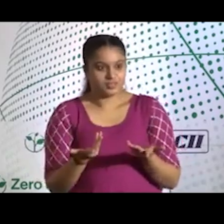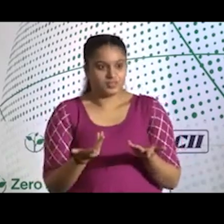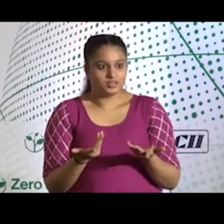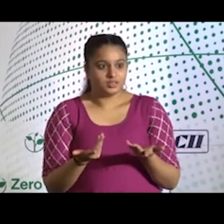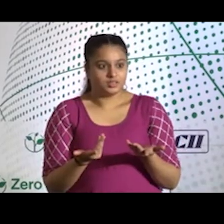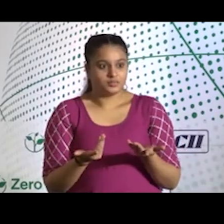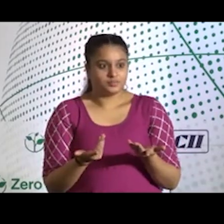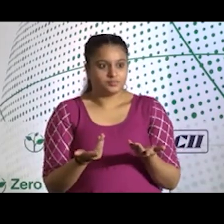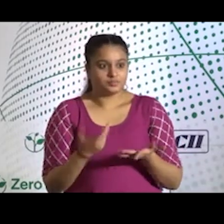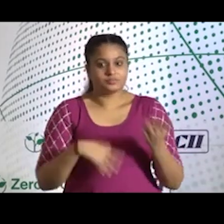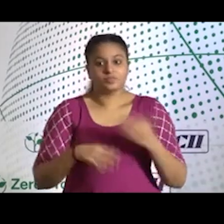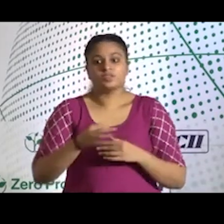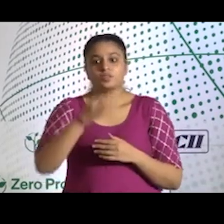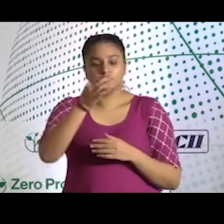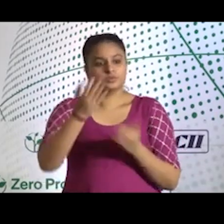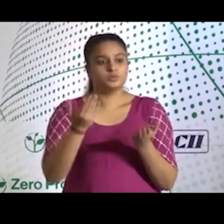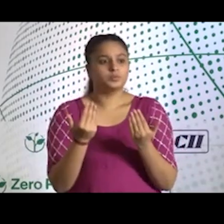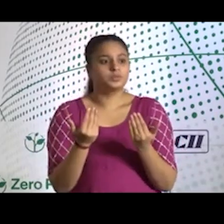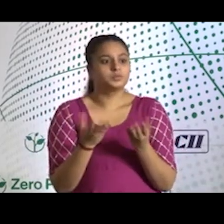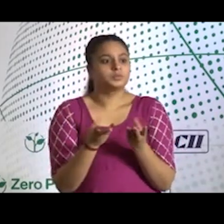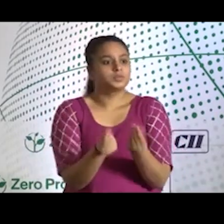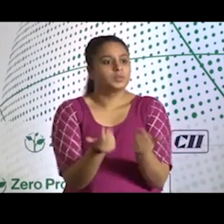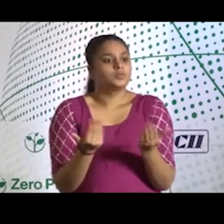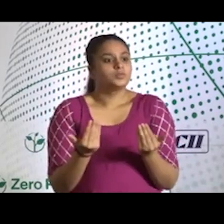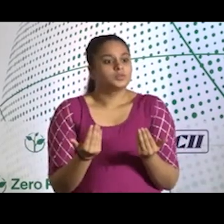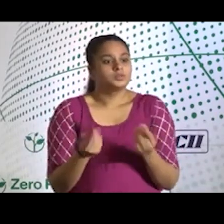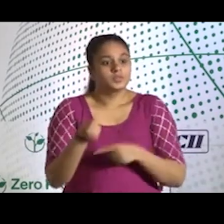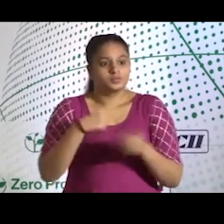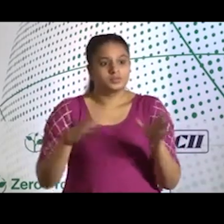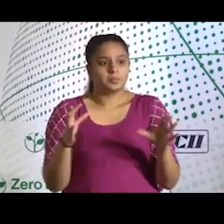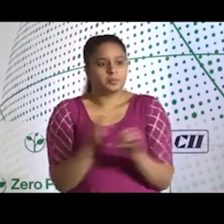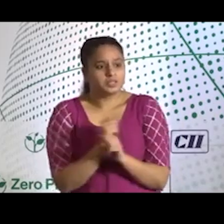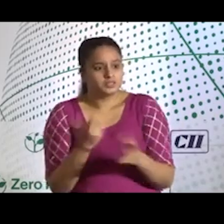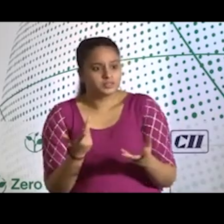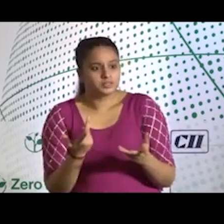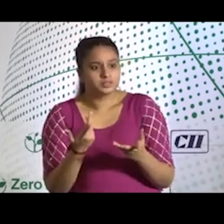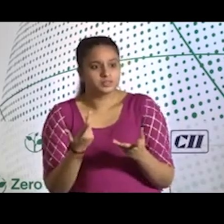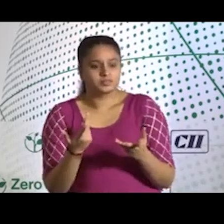we can take it to the next level, we shouldn't be missing anyone there.